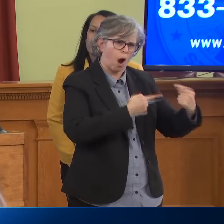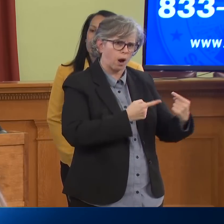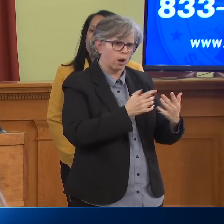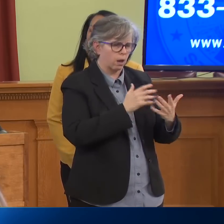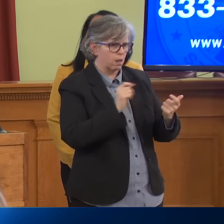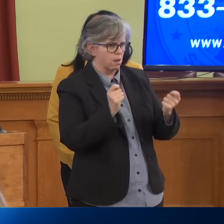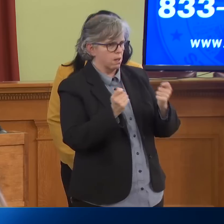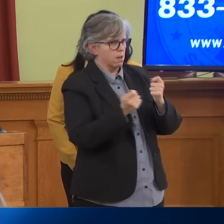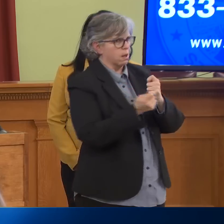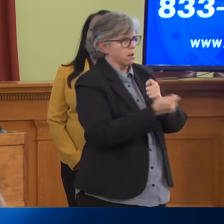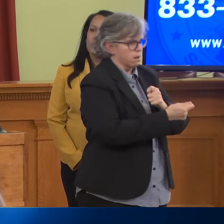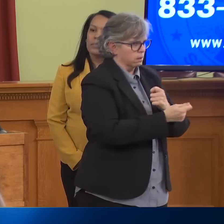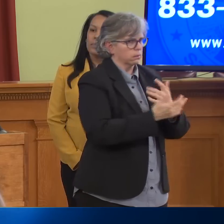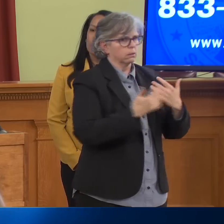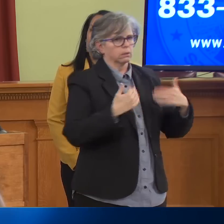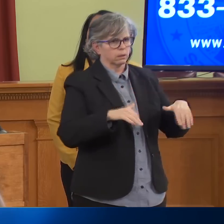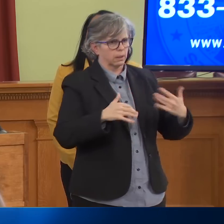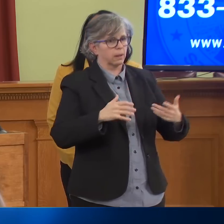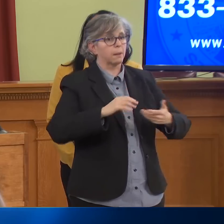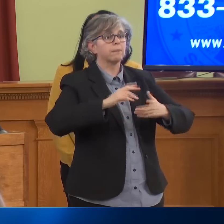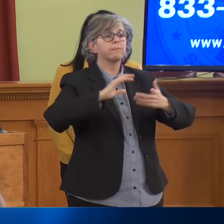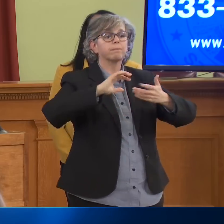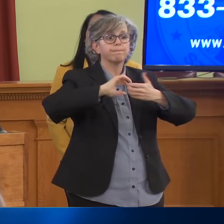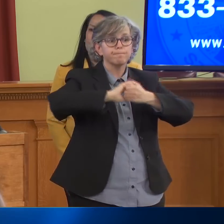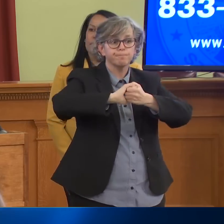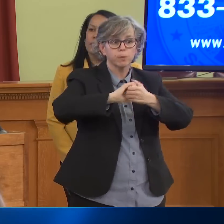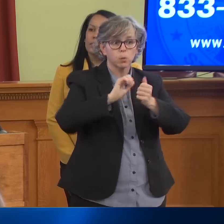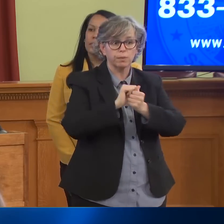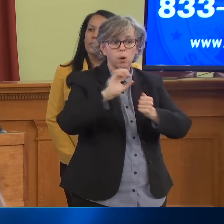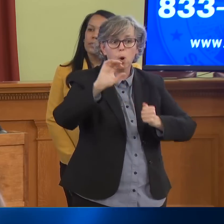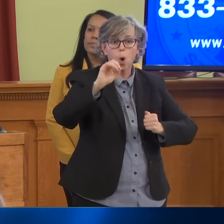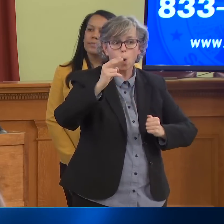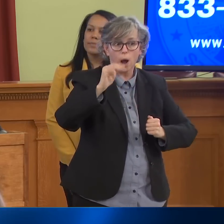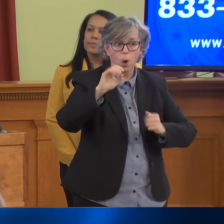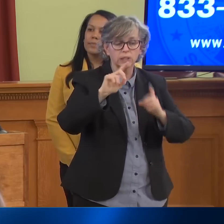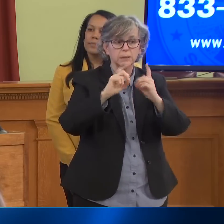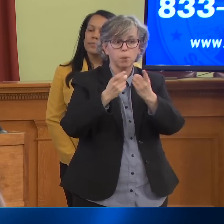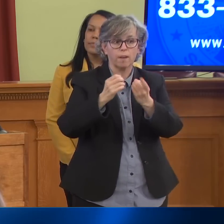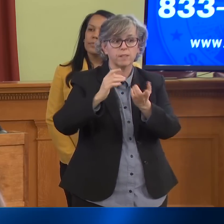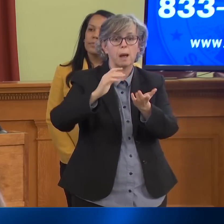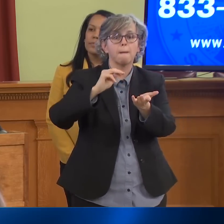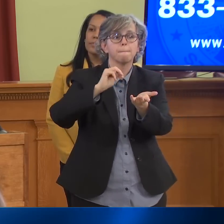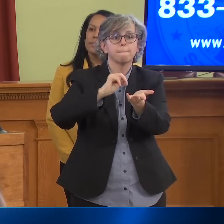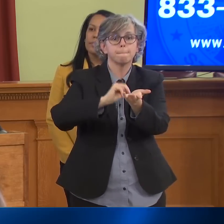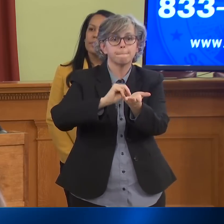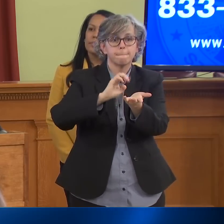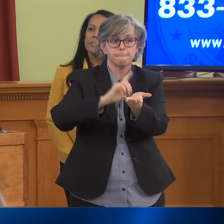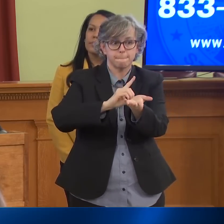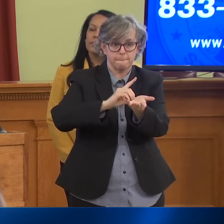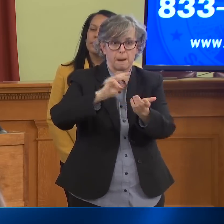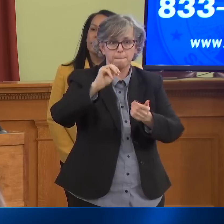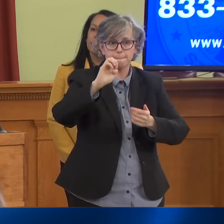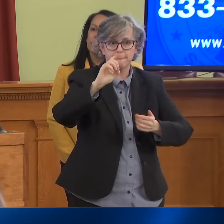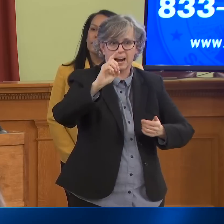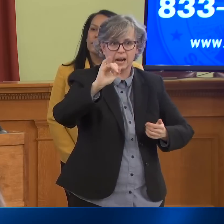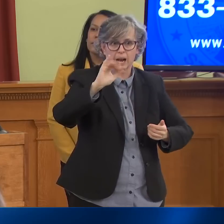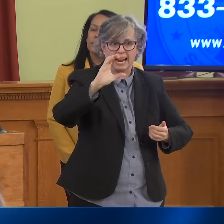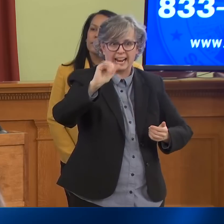AVAILABLE AS WELL. AS WE CONTINUE TO LOOK AT THE CRISIS AND IMPACT ON THOSE THAT STRUGGLE WITH SUBSTANCE ABUSE AND MENTAL HEALTH CONDITIONS WE WANT TO ANNOUNCE THE FOLLOWING